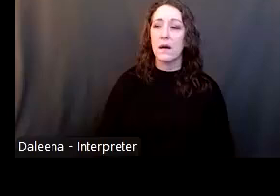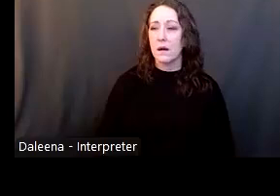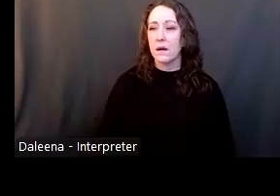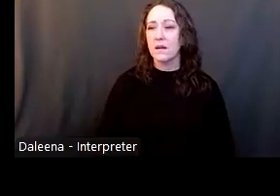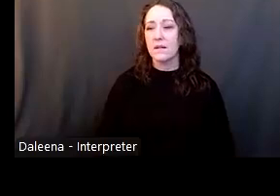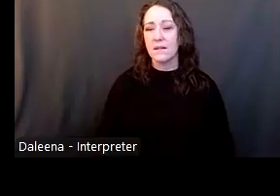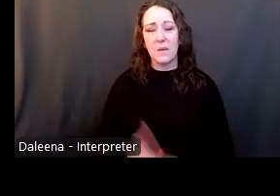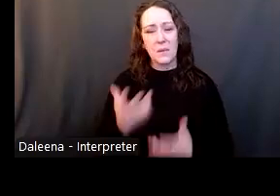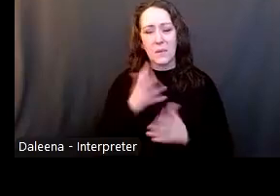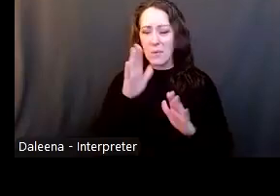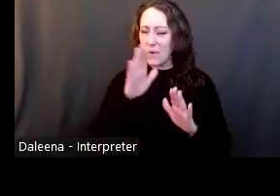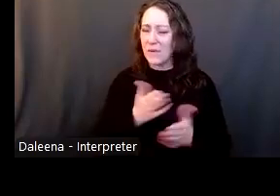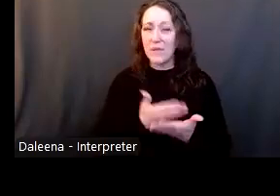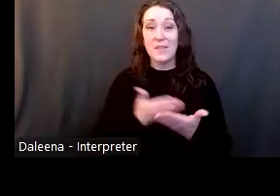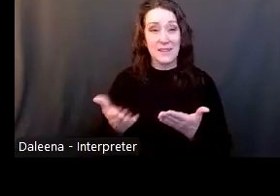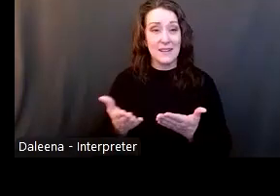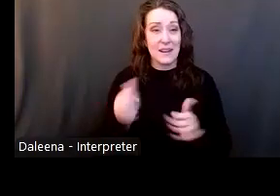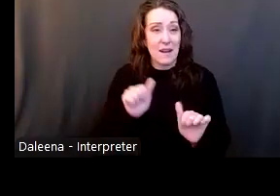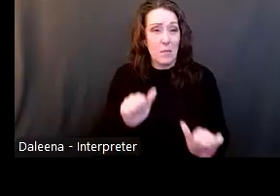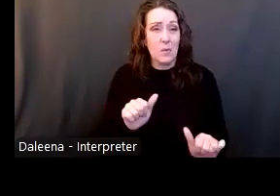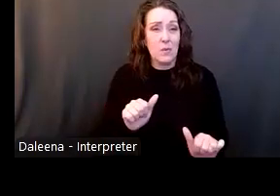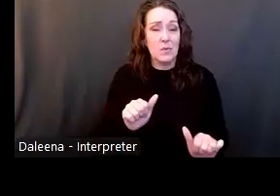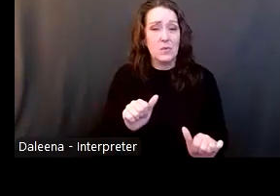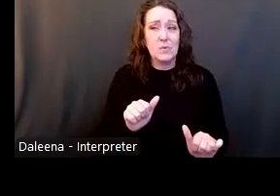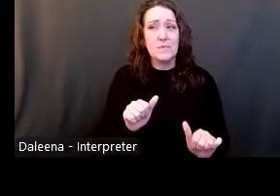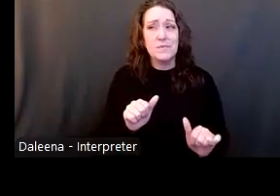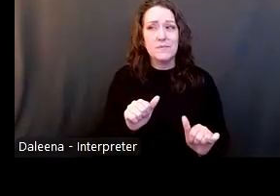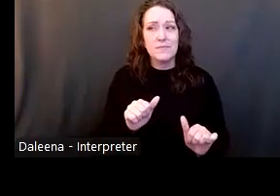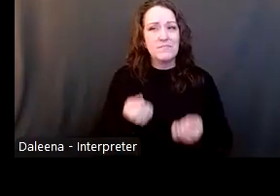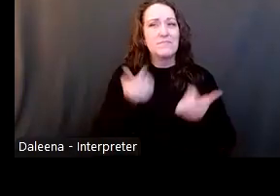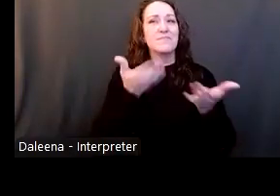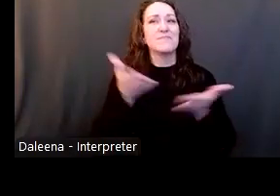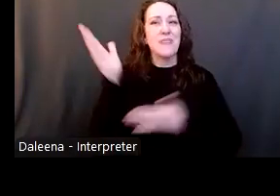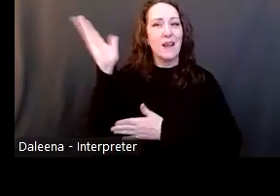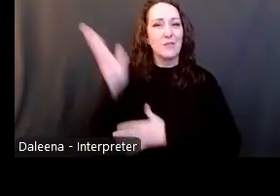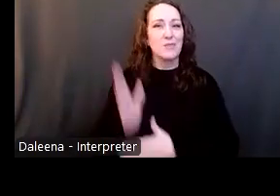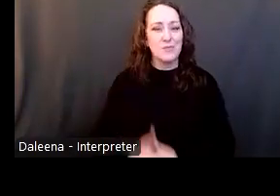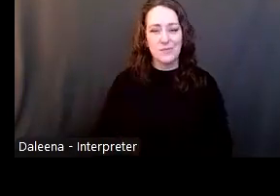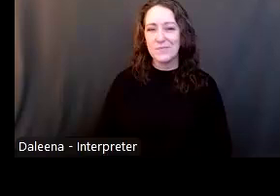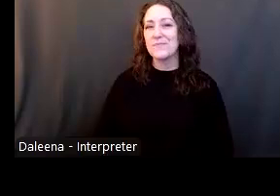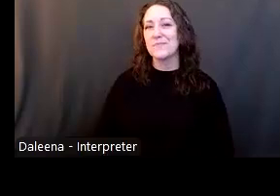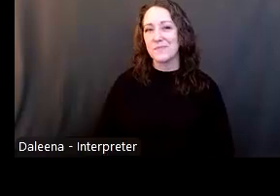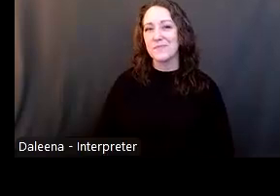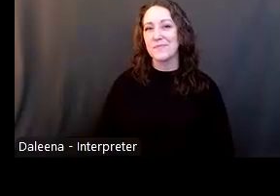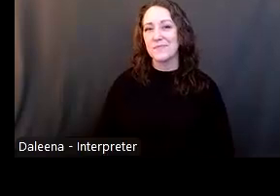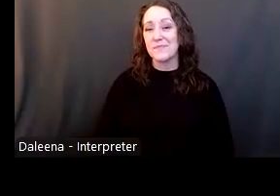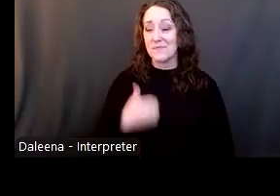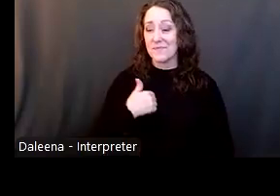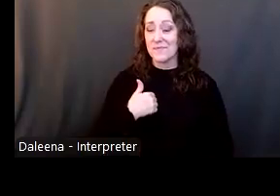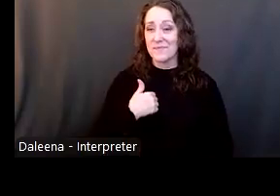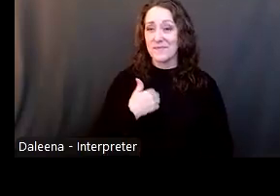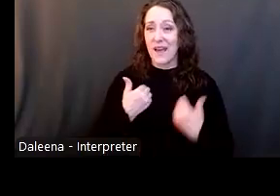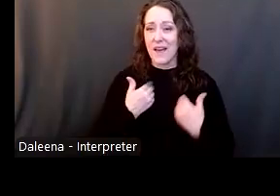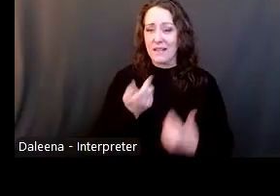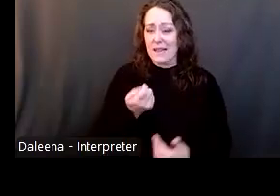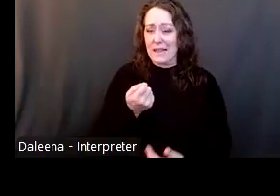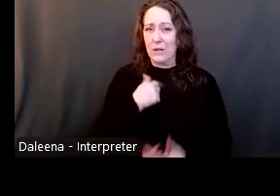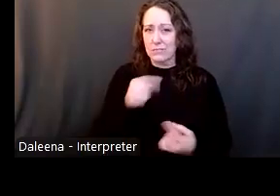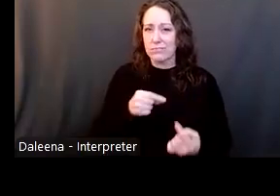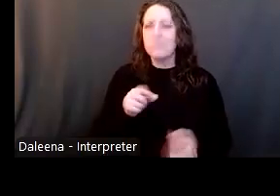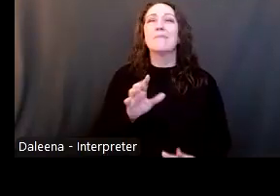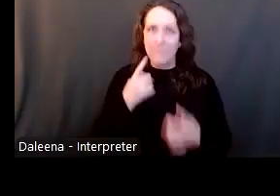wonderful thing to be able to to give this lecture um I am having a little trouble okay there we go